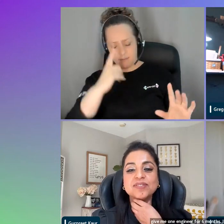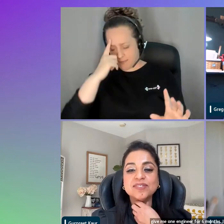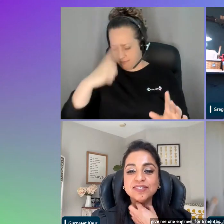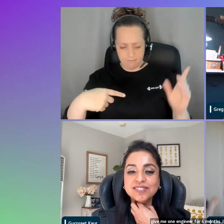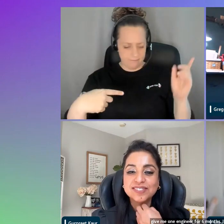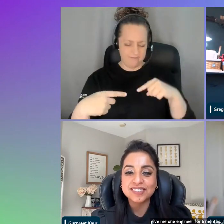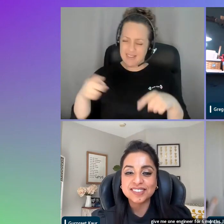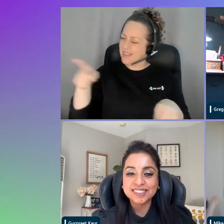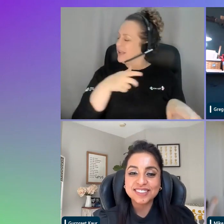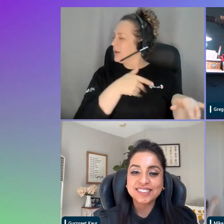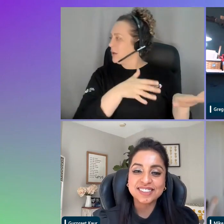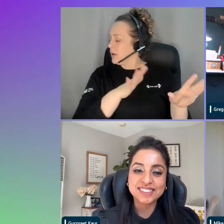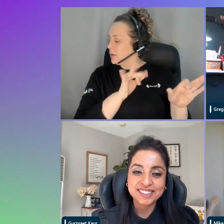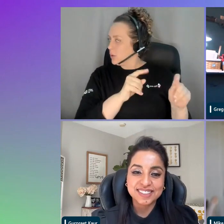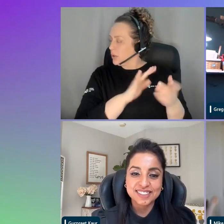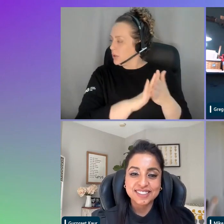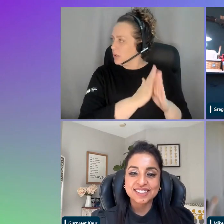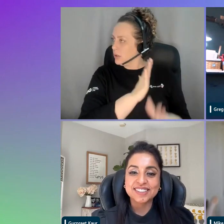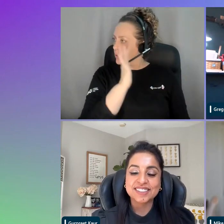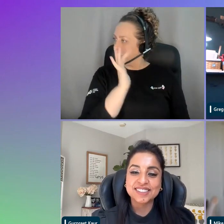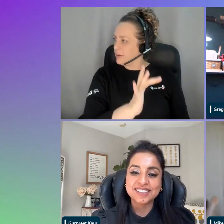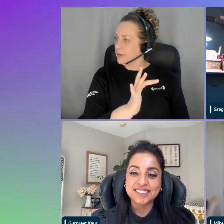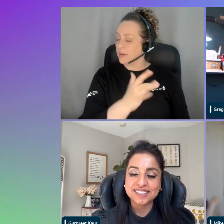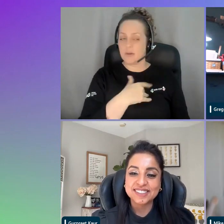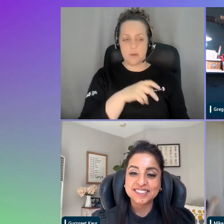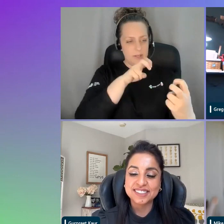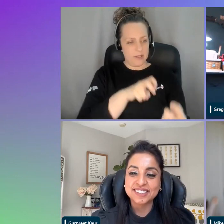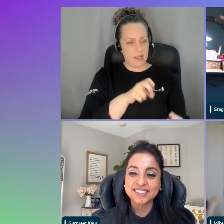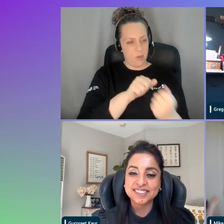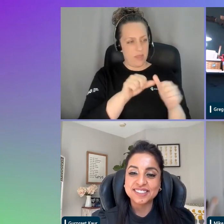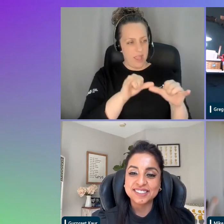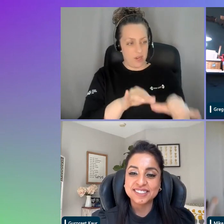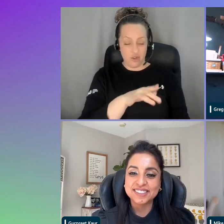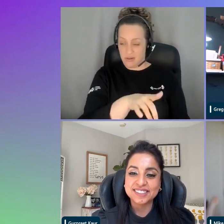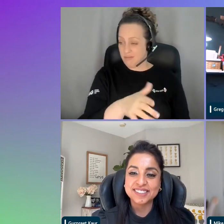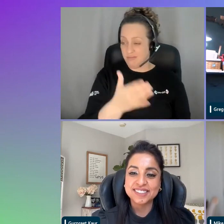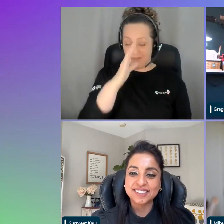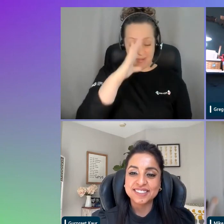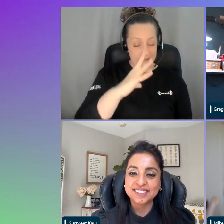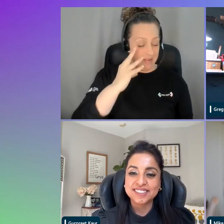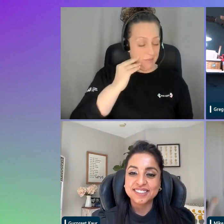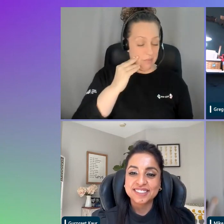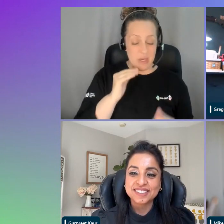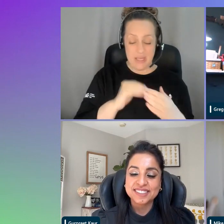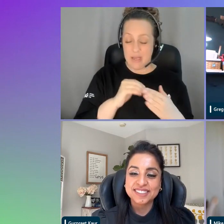fine, get out of my hair. Just go and do it. And I sat down with this engineer, who had never done accessibility work in